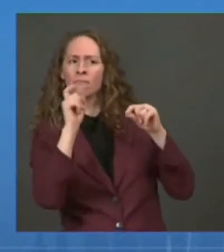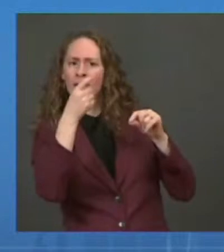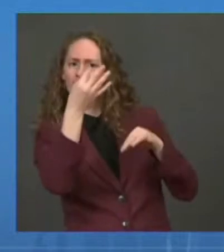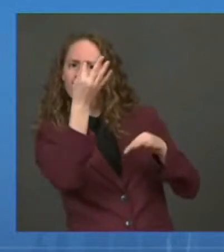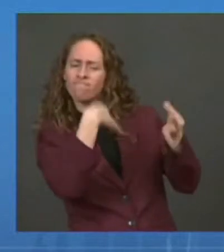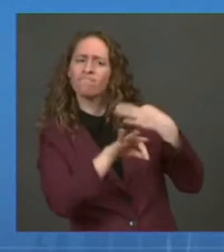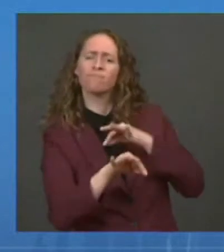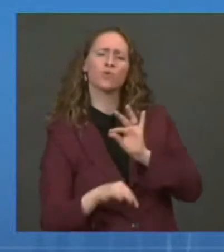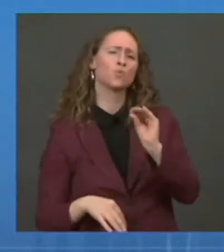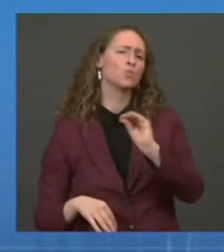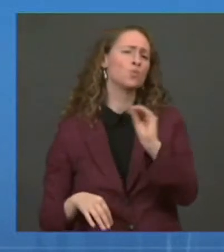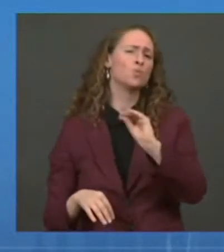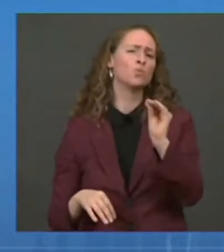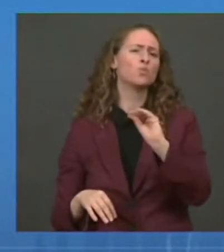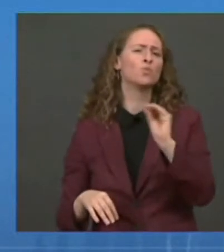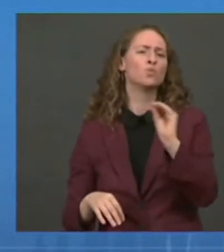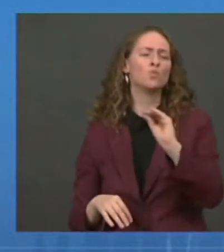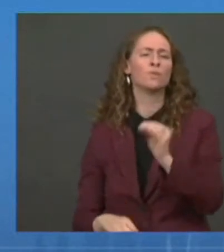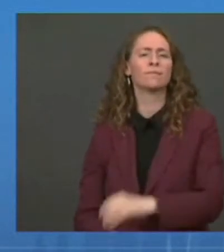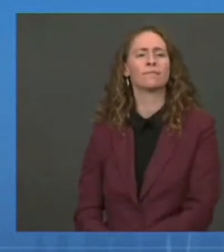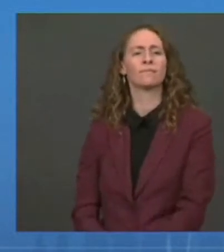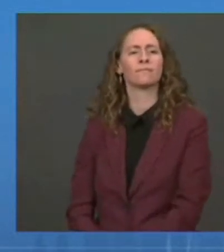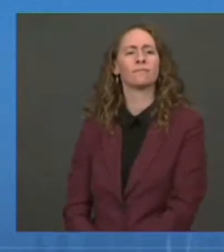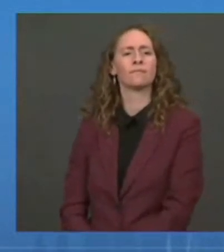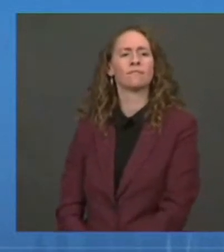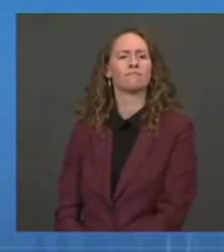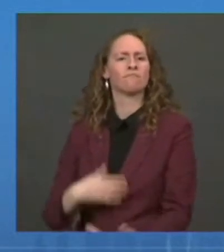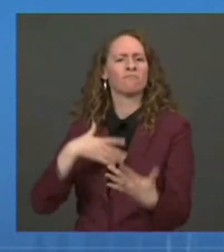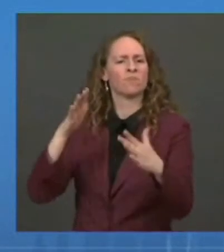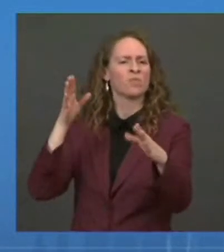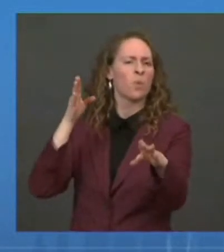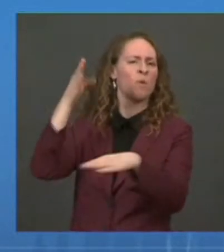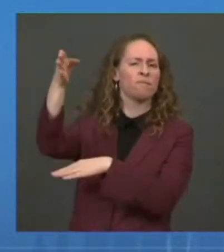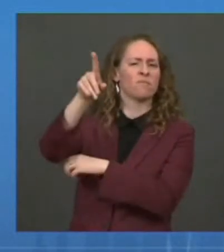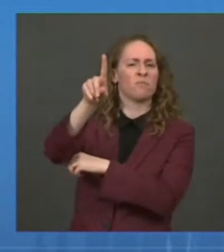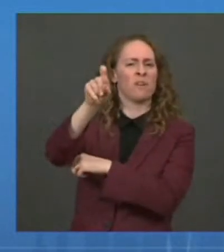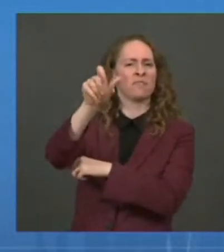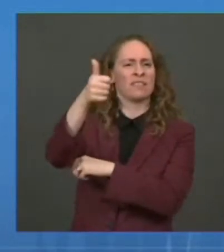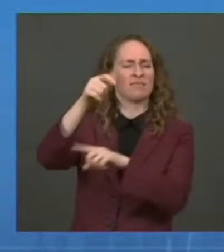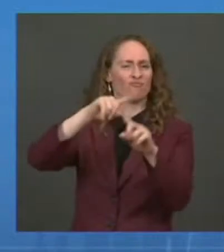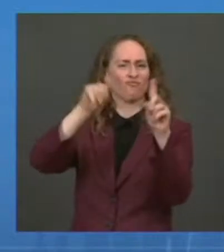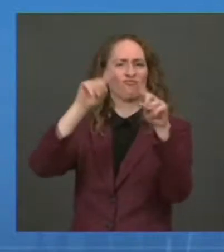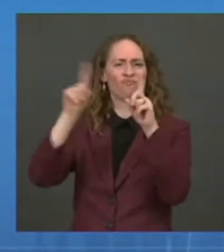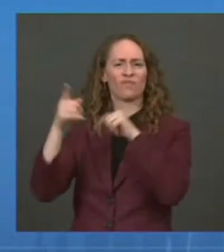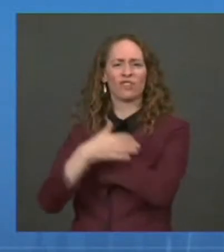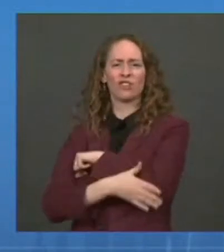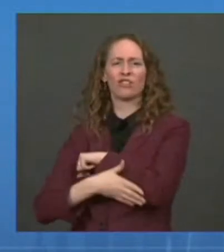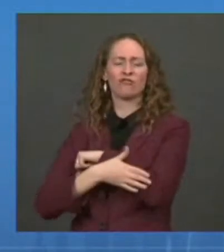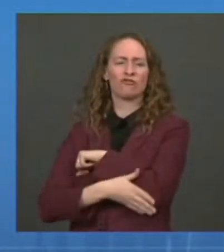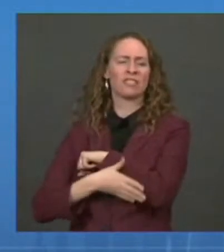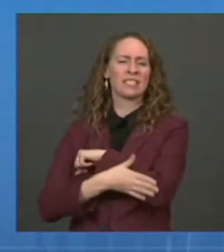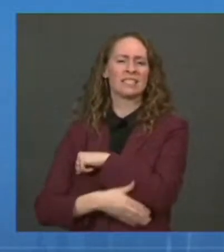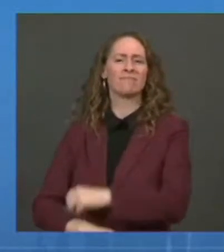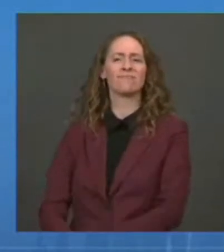FREE WITH NO STRINGS ATTACHED 291 MILLION DOSES TO 110 DIFFERENT COUNTRIES.